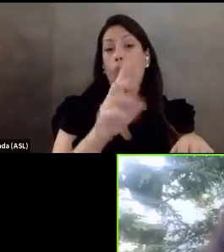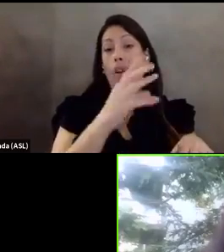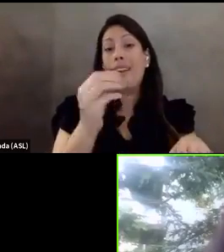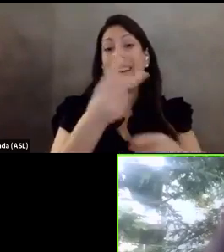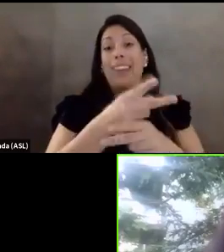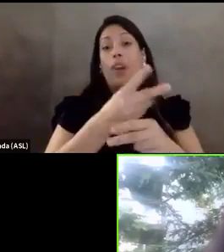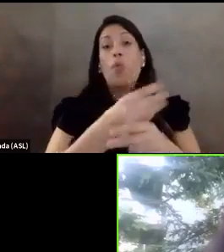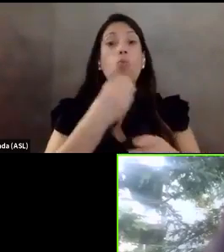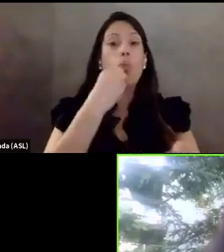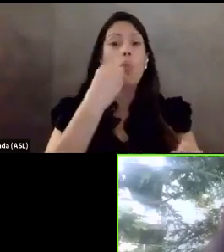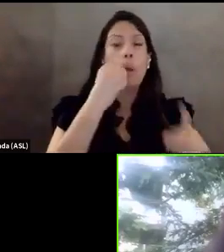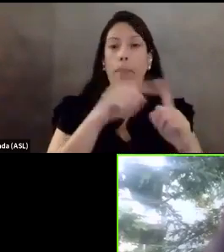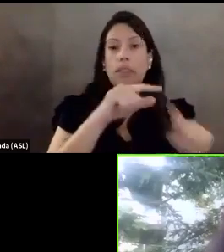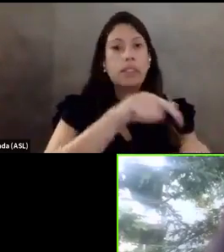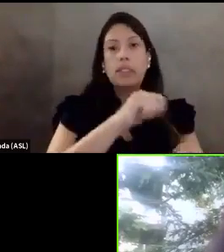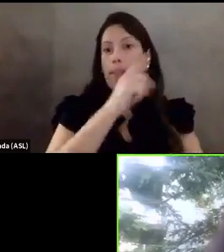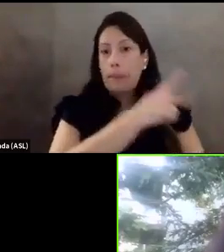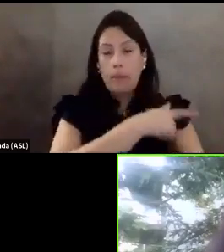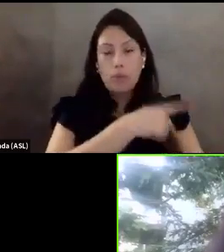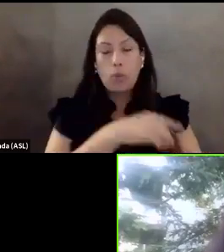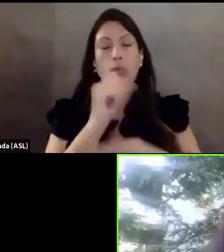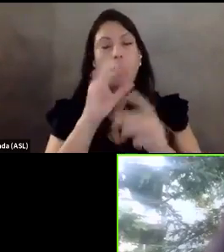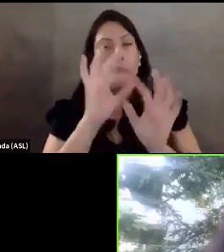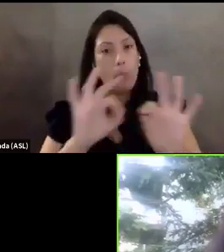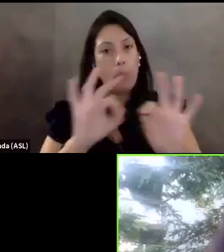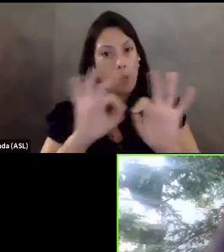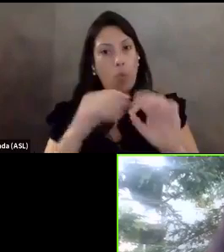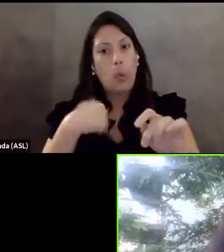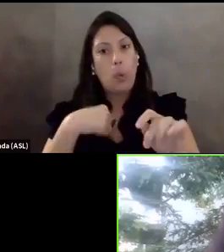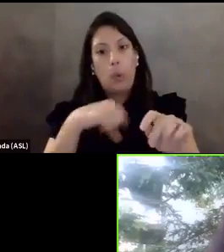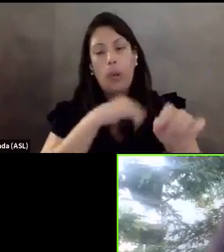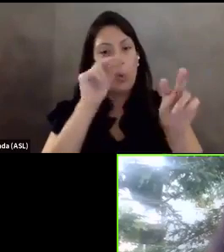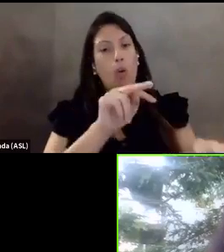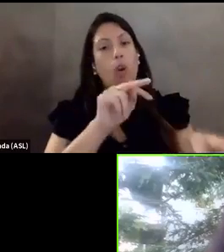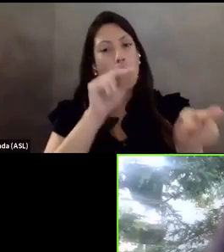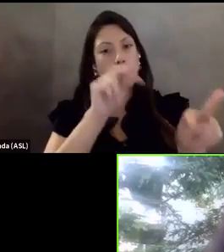So we are working very closely with the Department of Social Service.